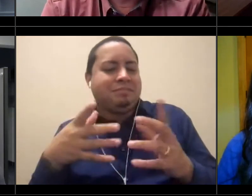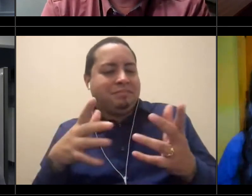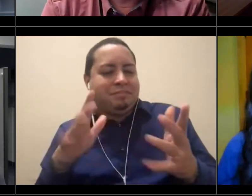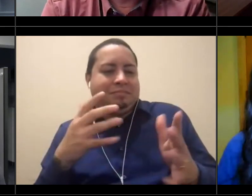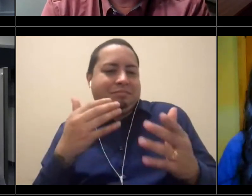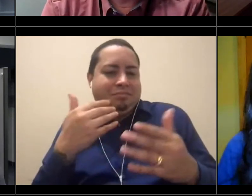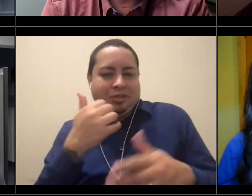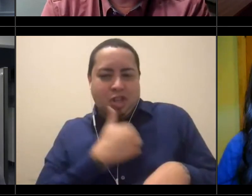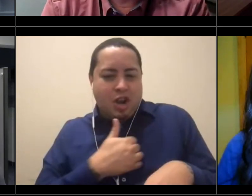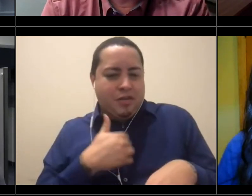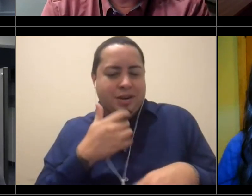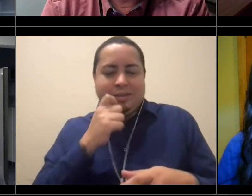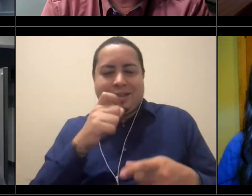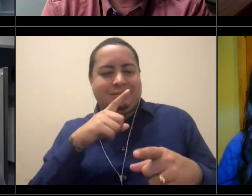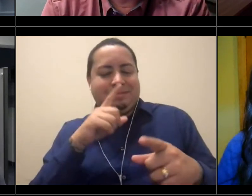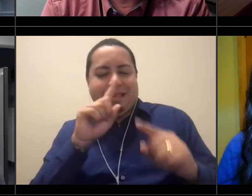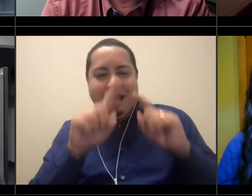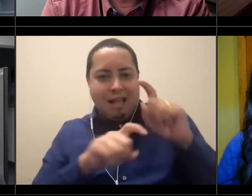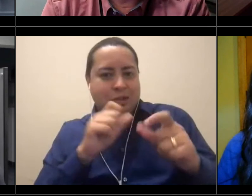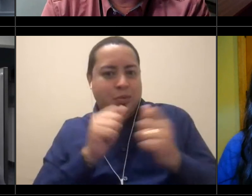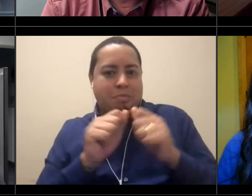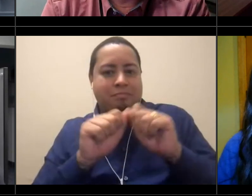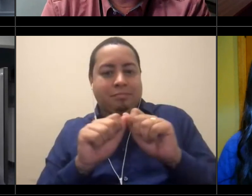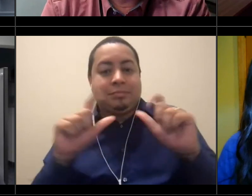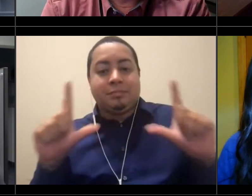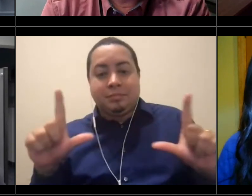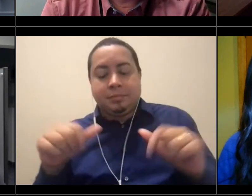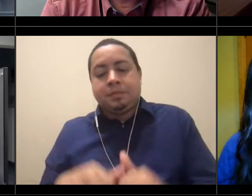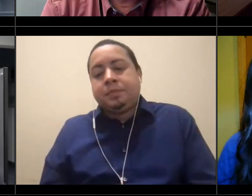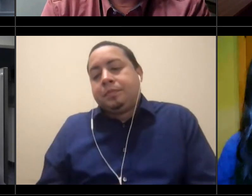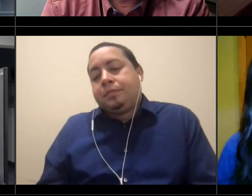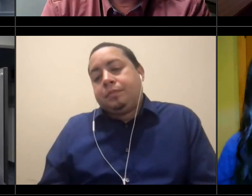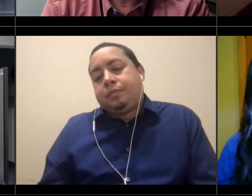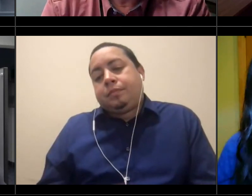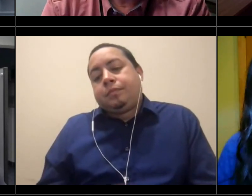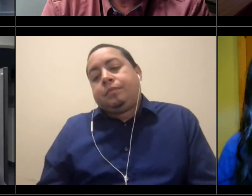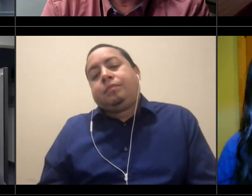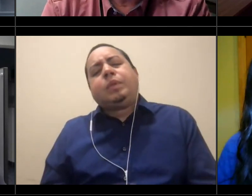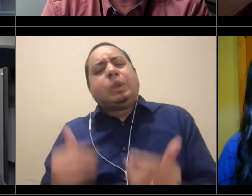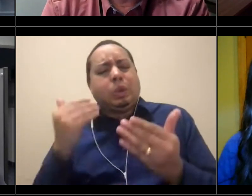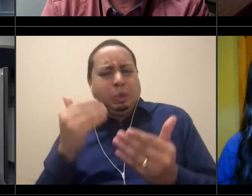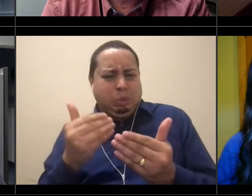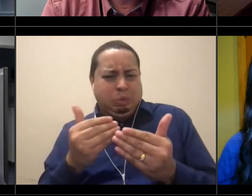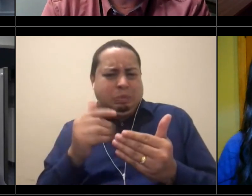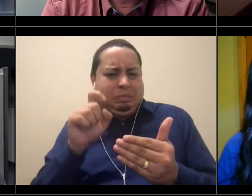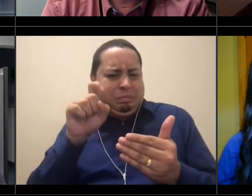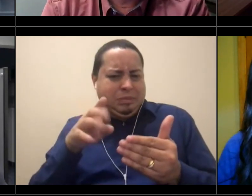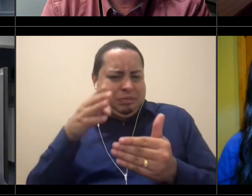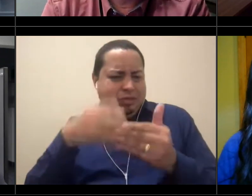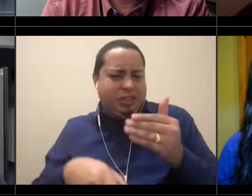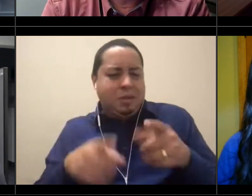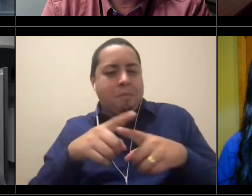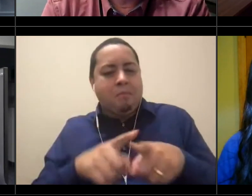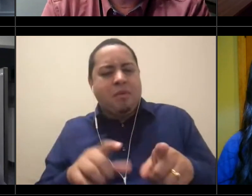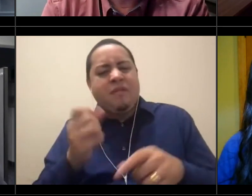So we just we're basically at time, but let me give you just a few last minute questions.